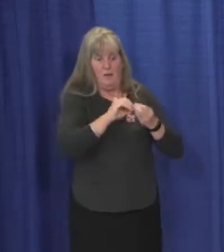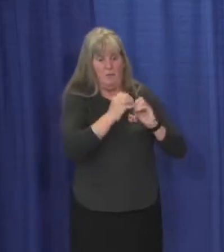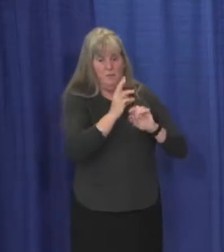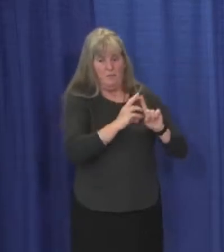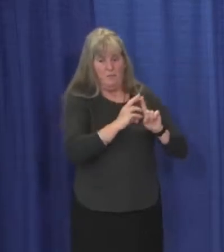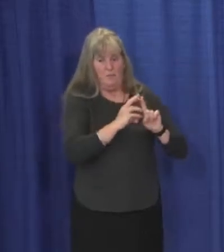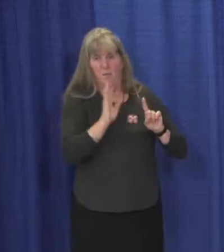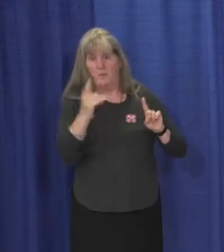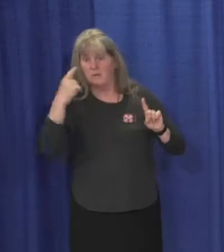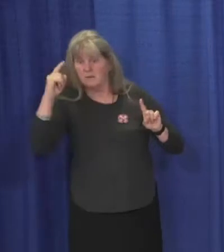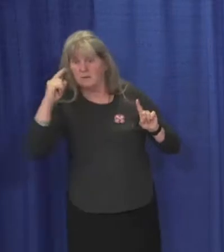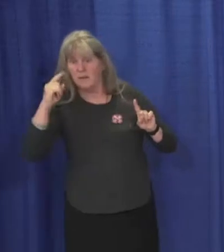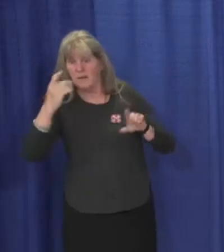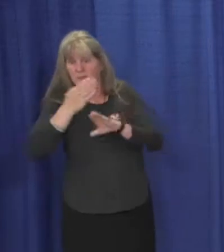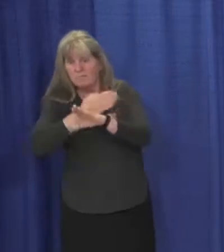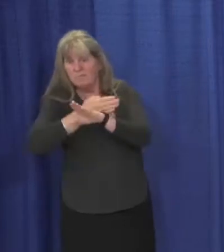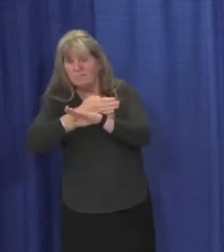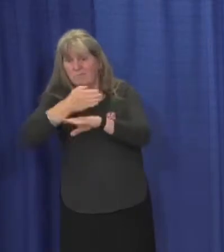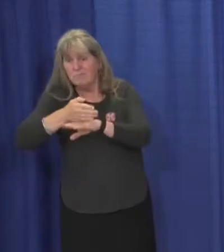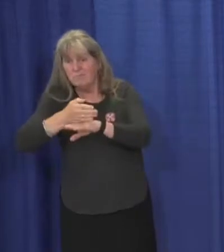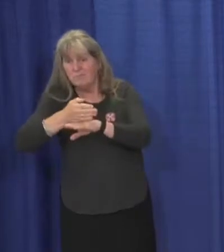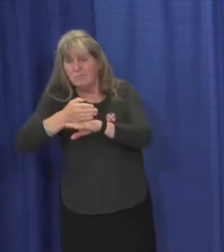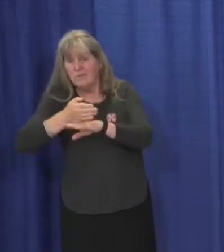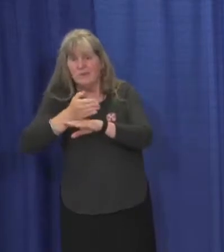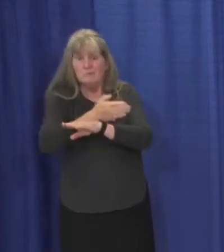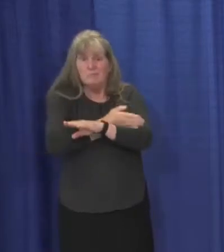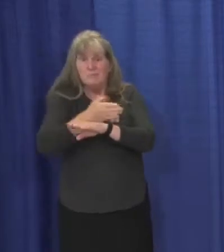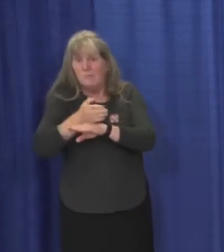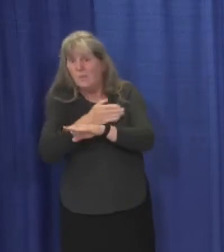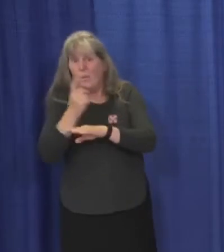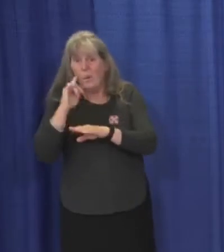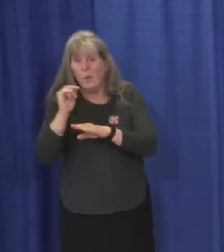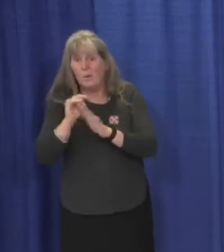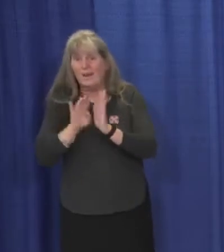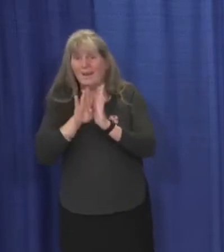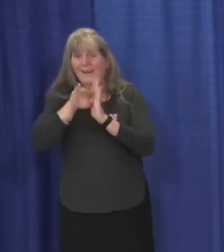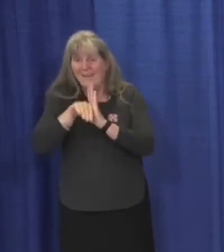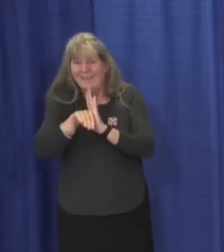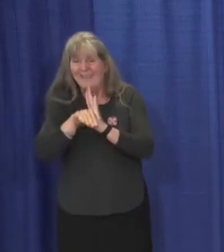has worked or is working. To bend the current curve and